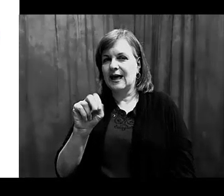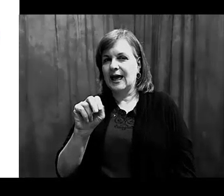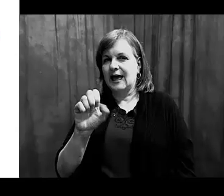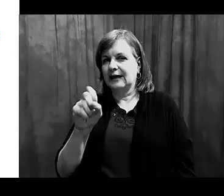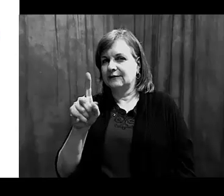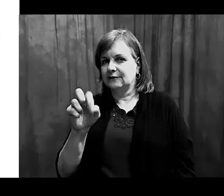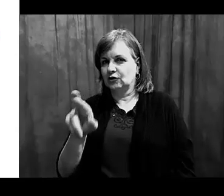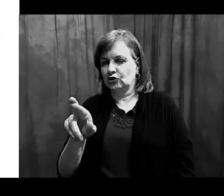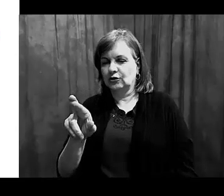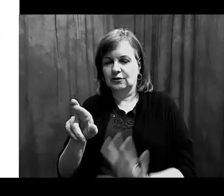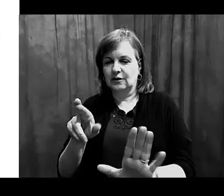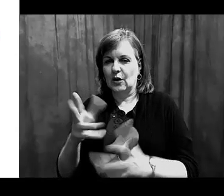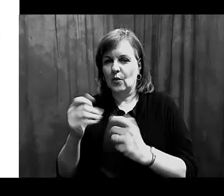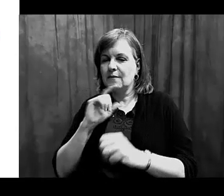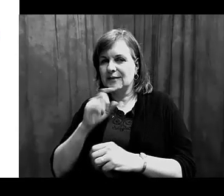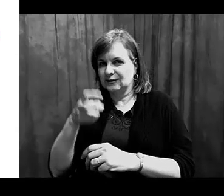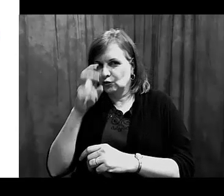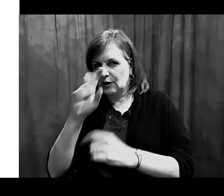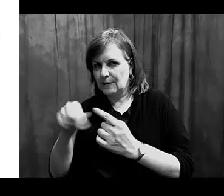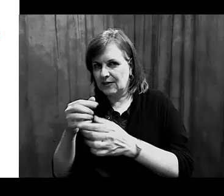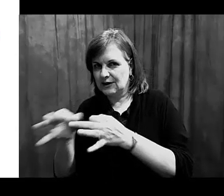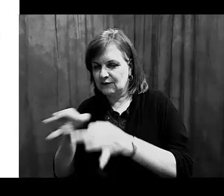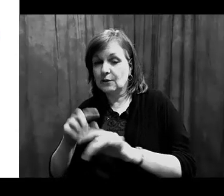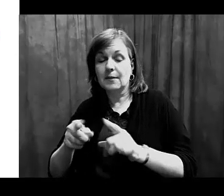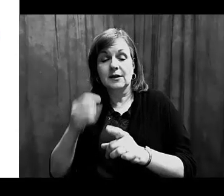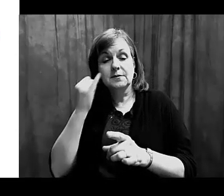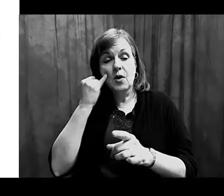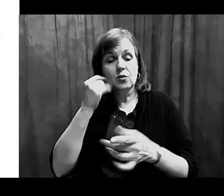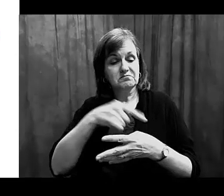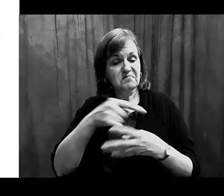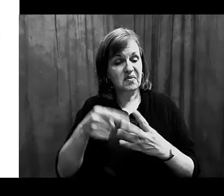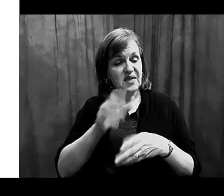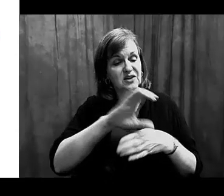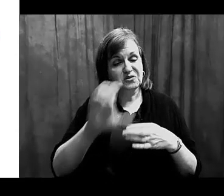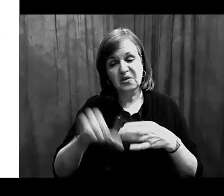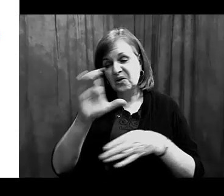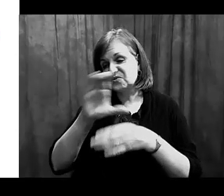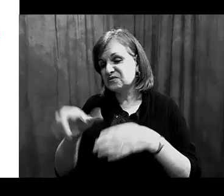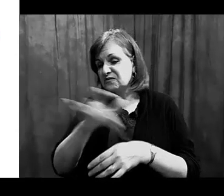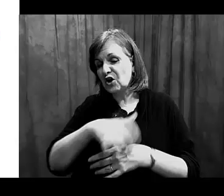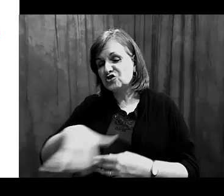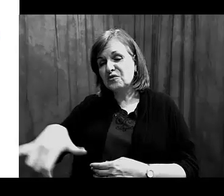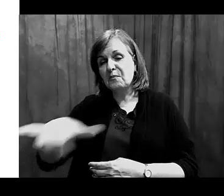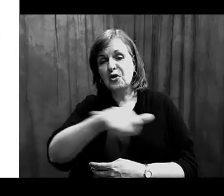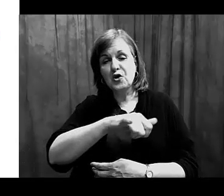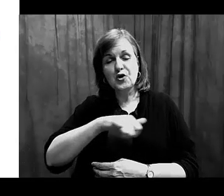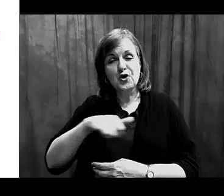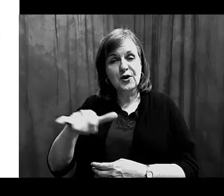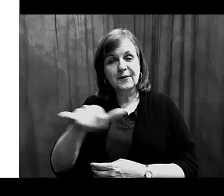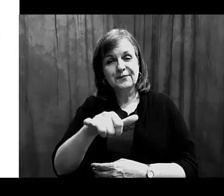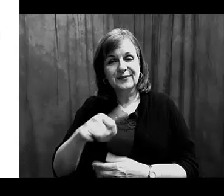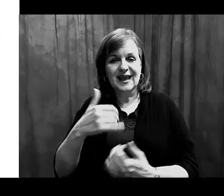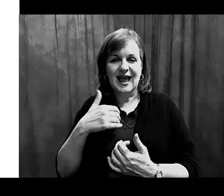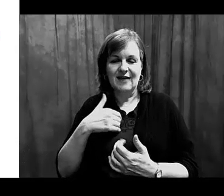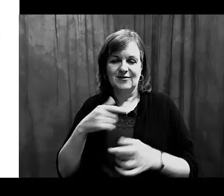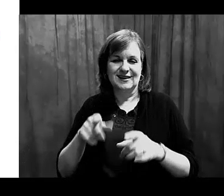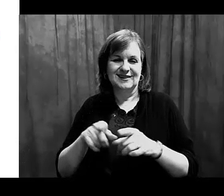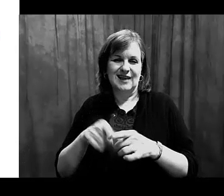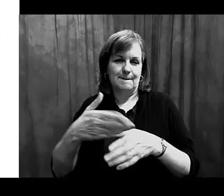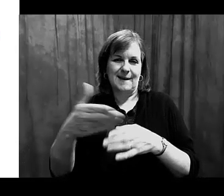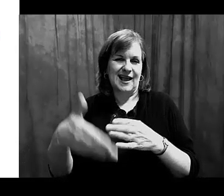want to be too strict in our definitions -- if they are all coming to sort of the same answer